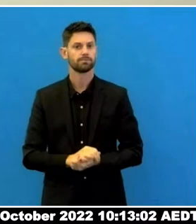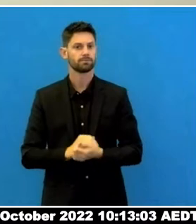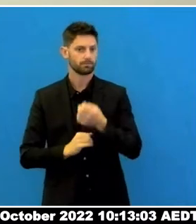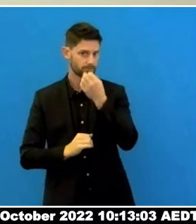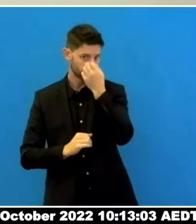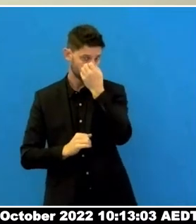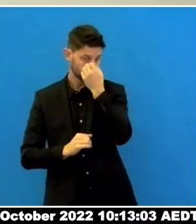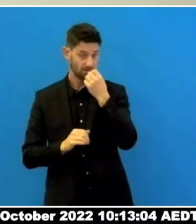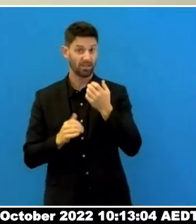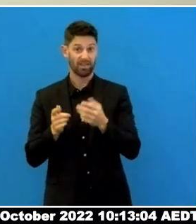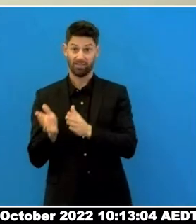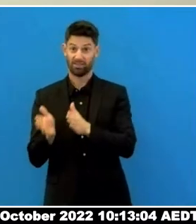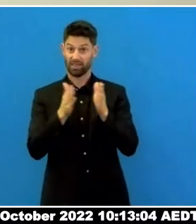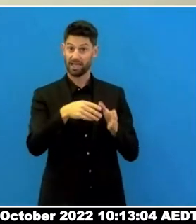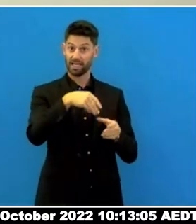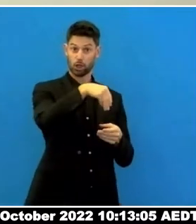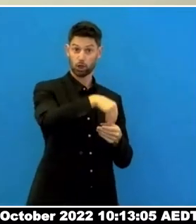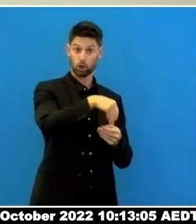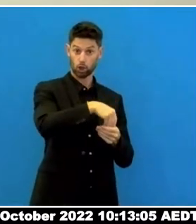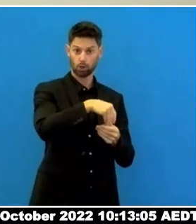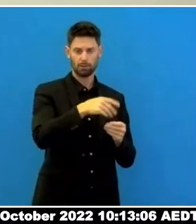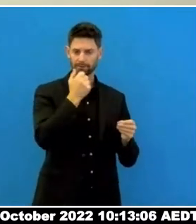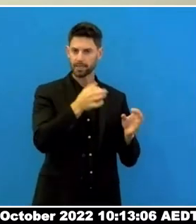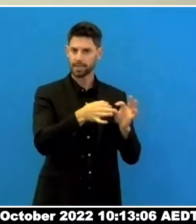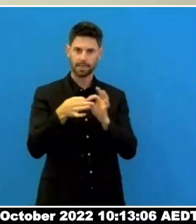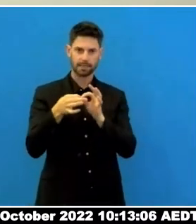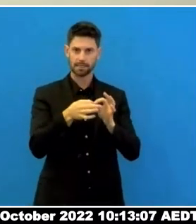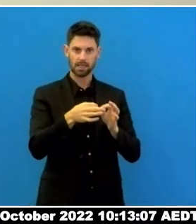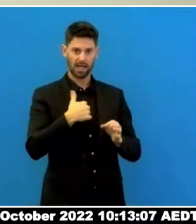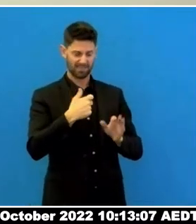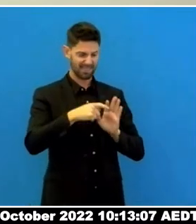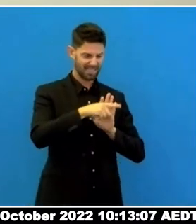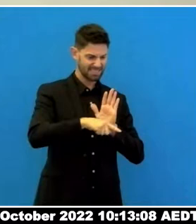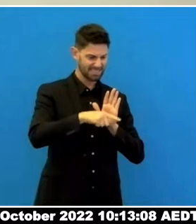which include internalising negative experiences of reporting